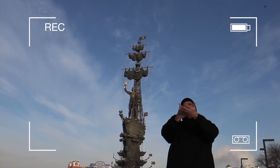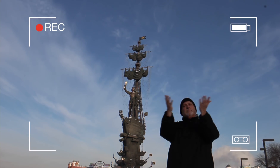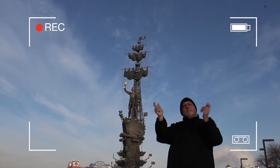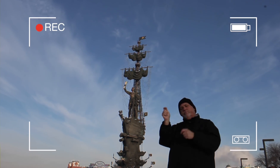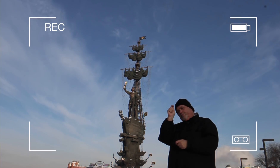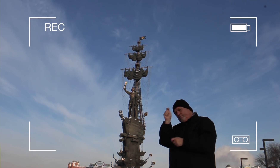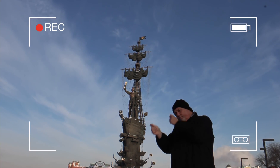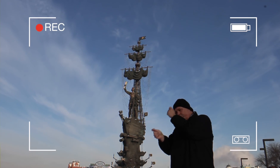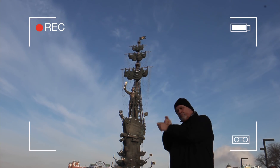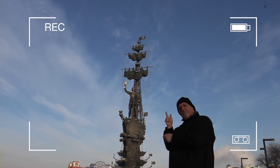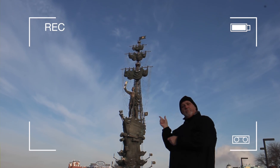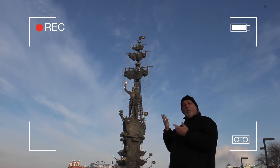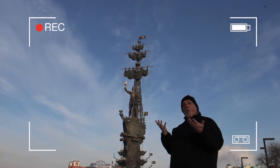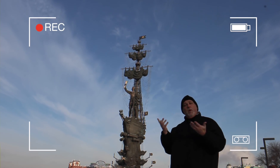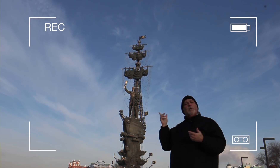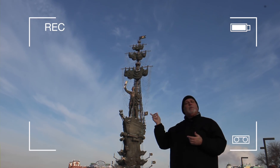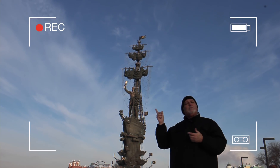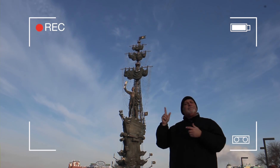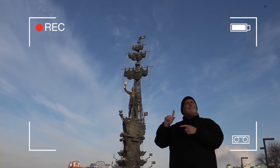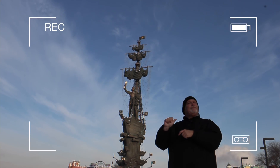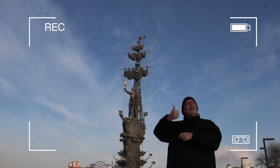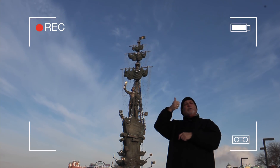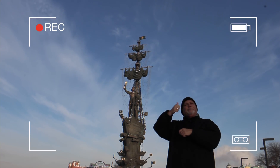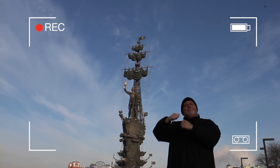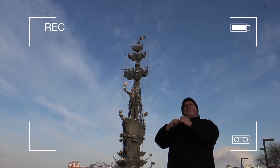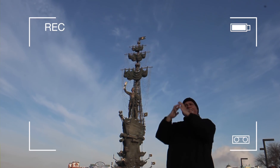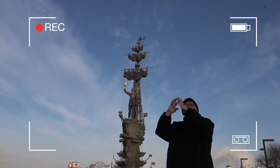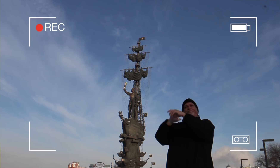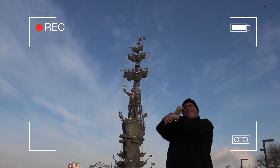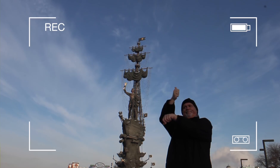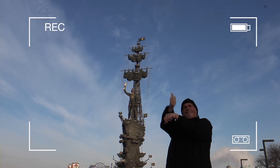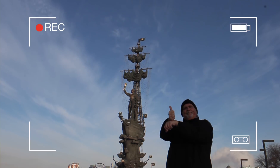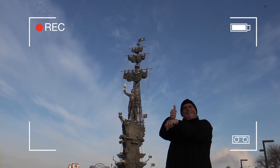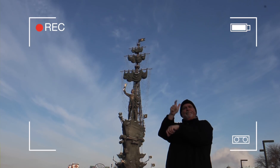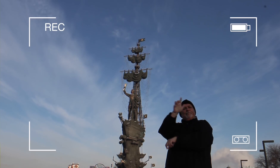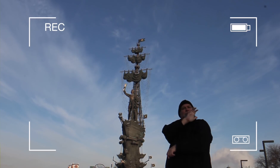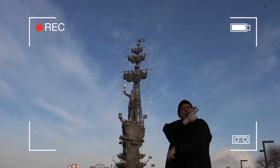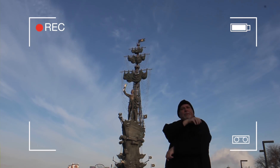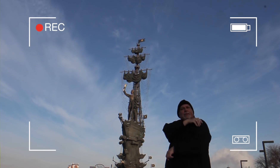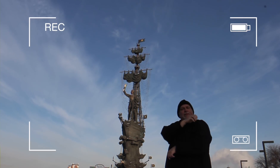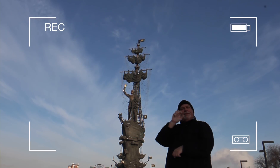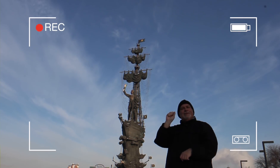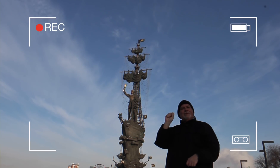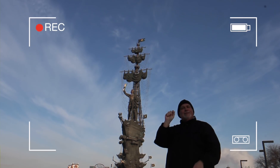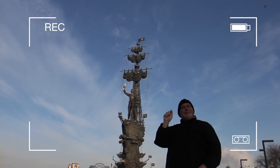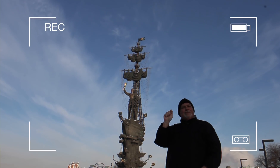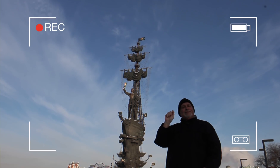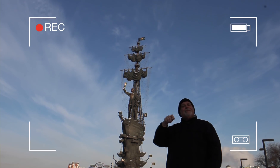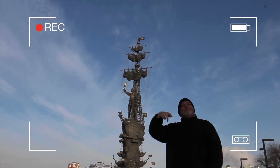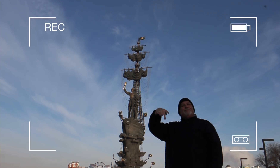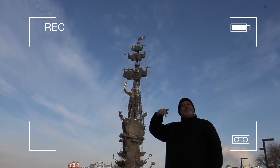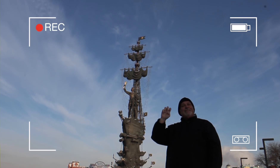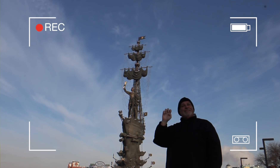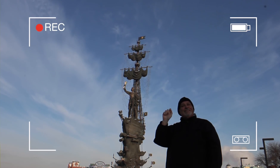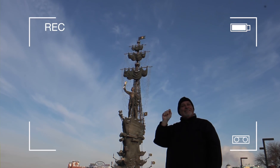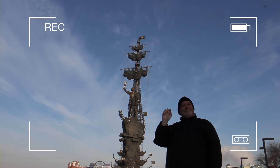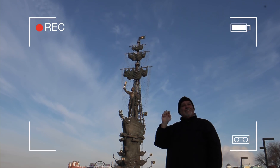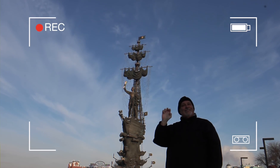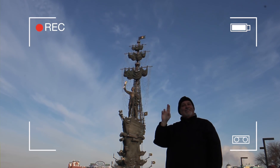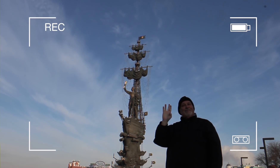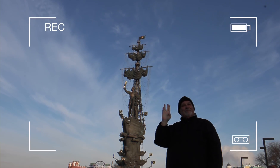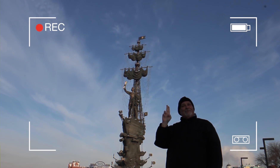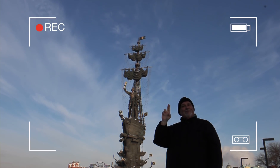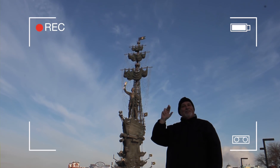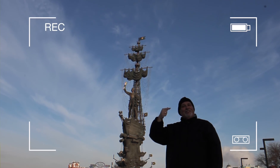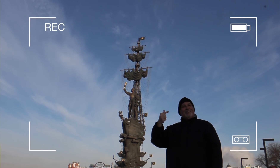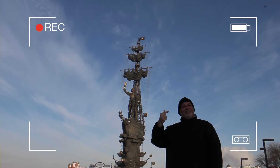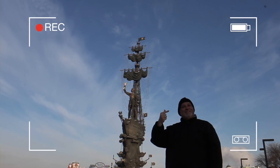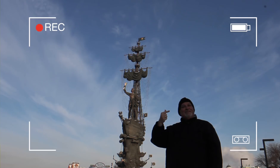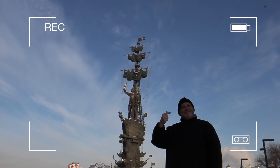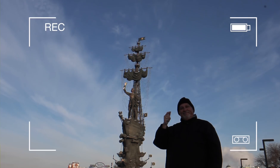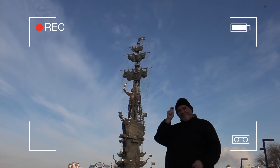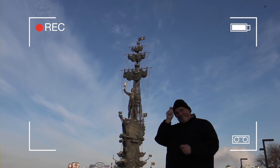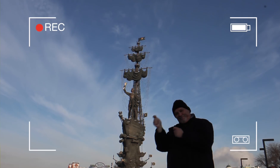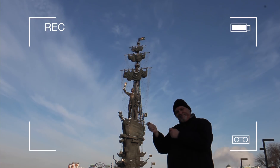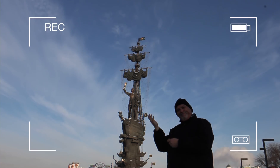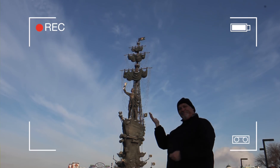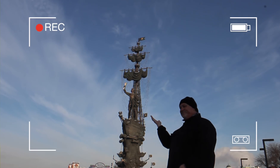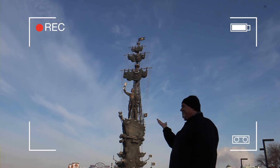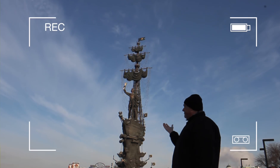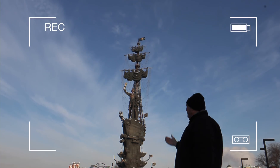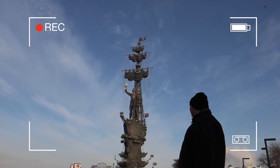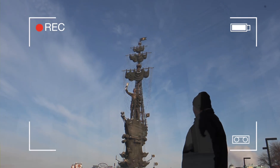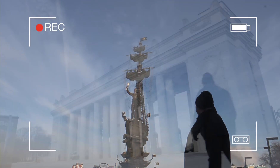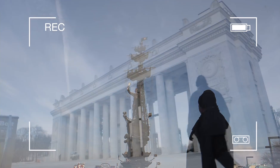he was the founder of St. Petersburg and was well respected.